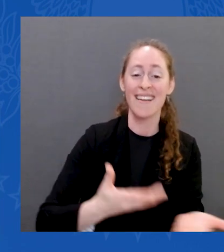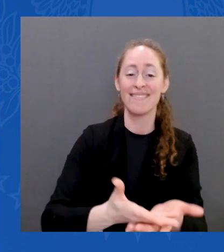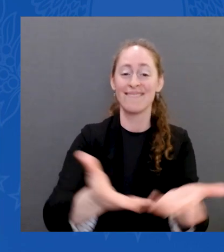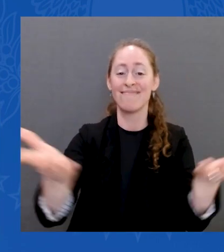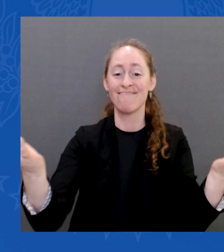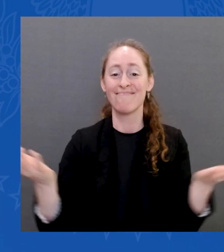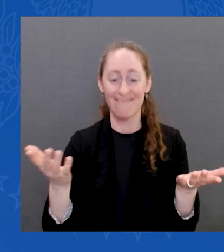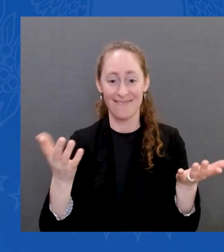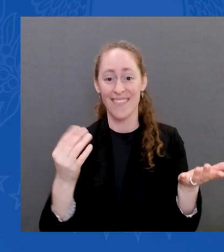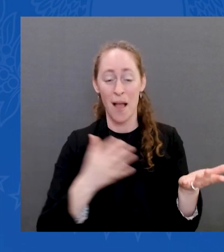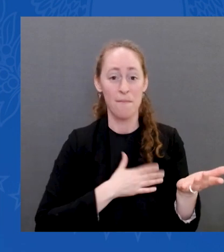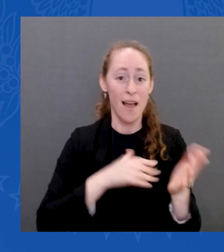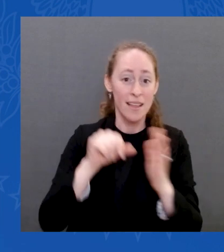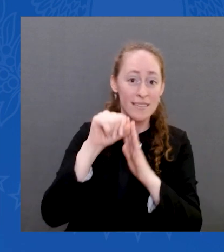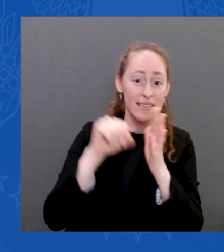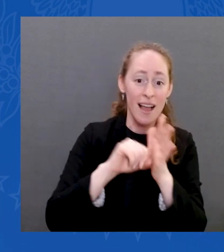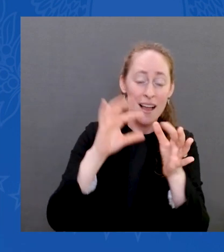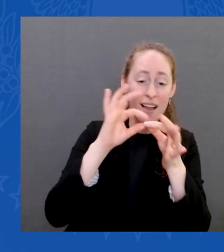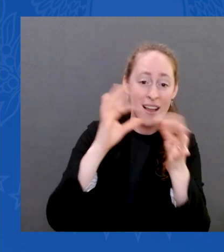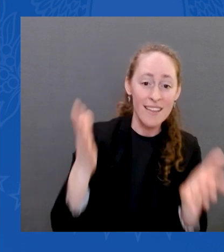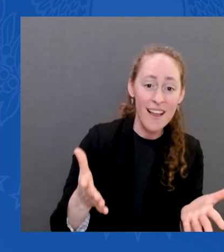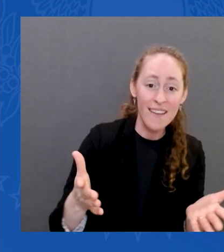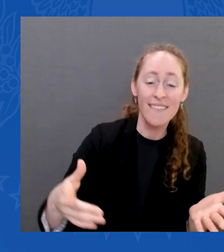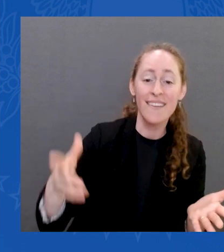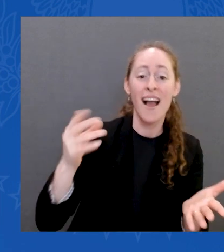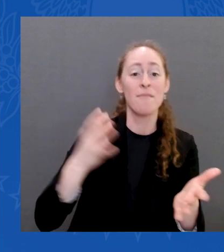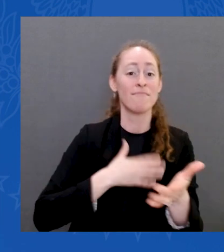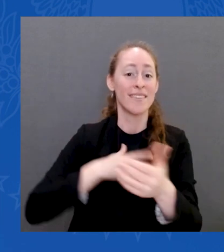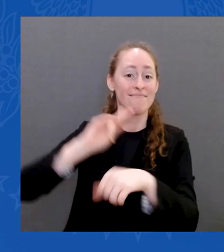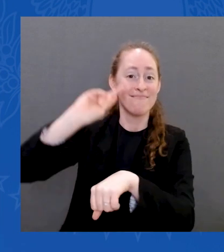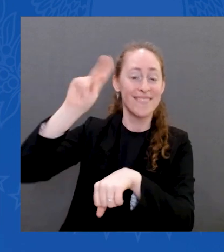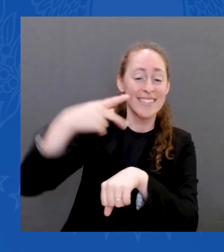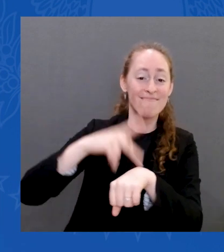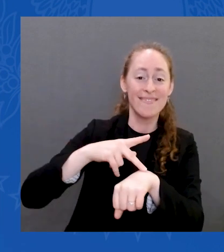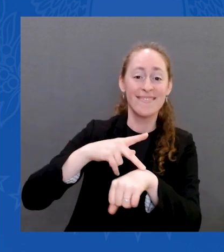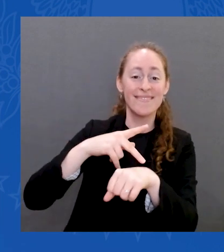my principal, my superintendent, Mr. Dr. David Hall,